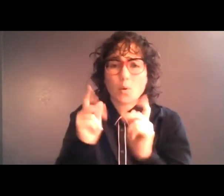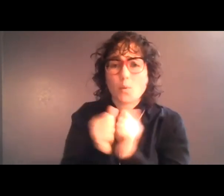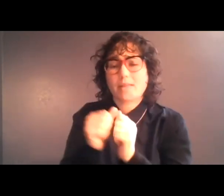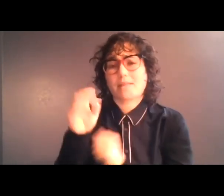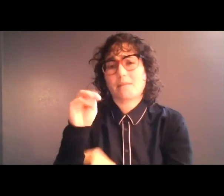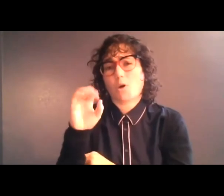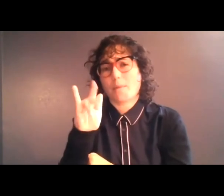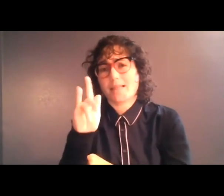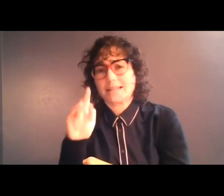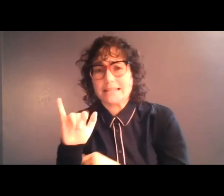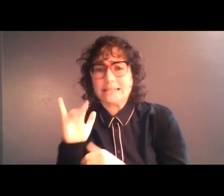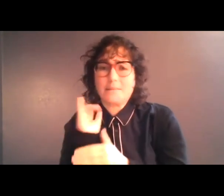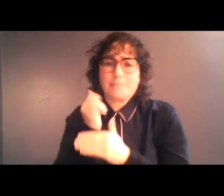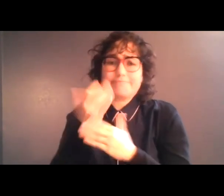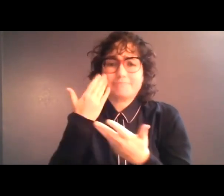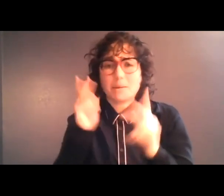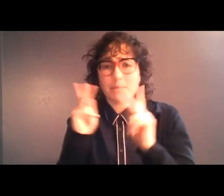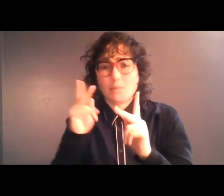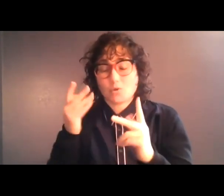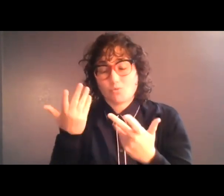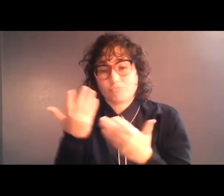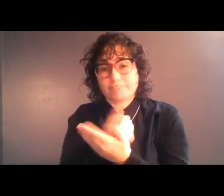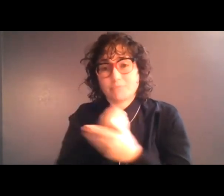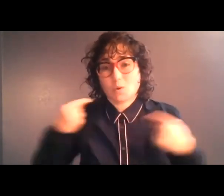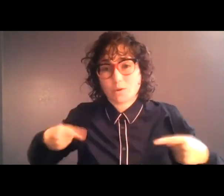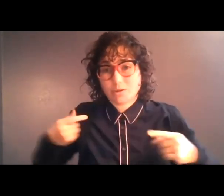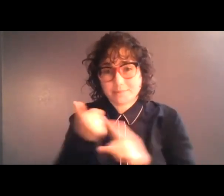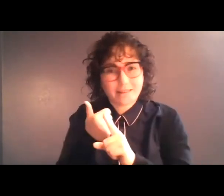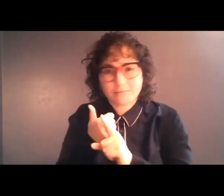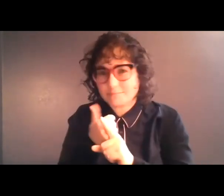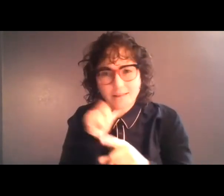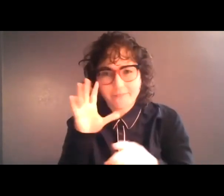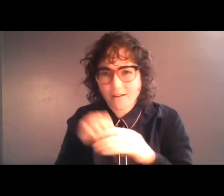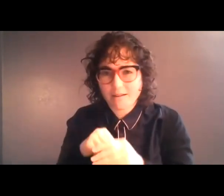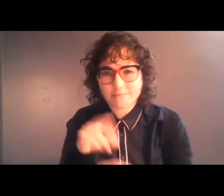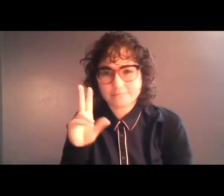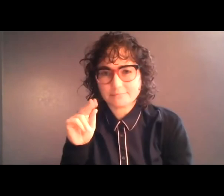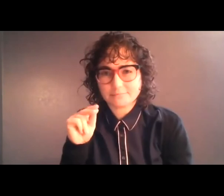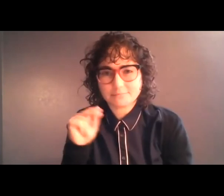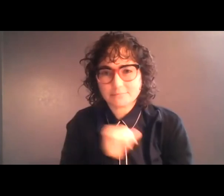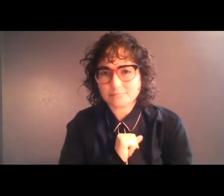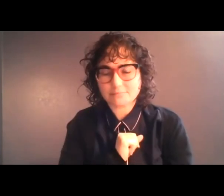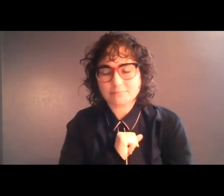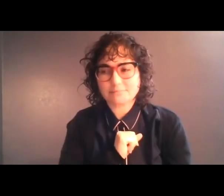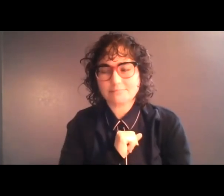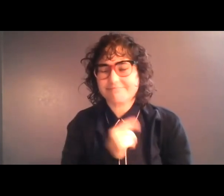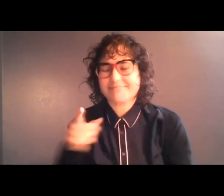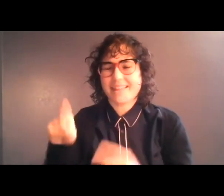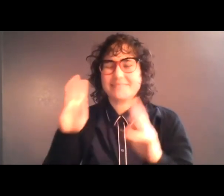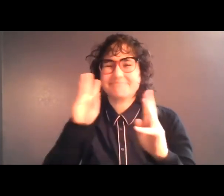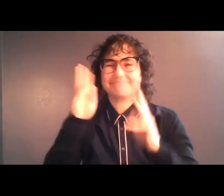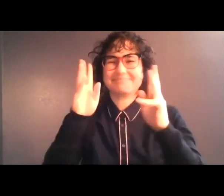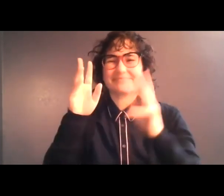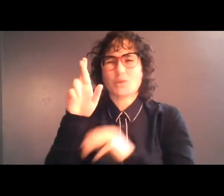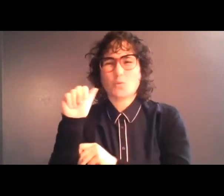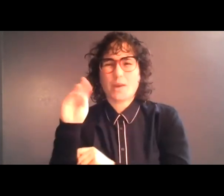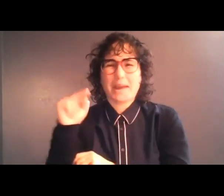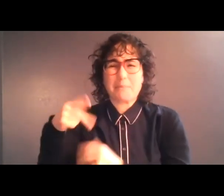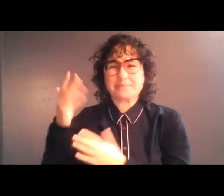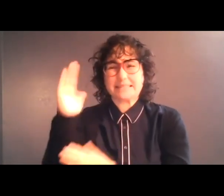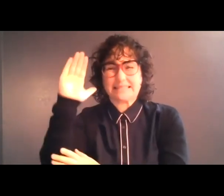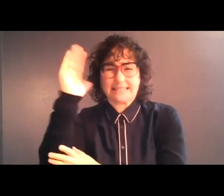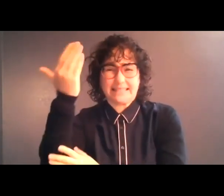or people who are wheelchair users themselves. They -- create ramps that seem, like, to them,